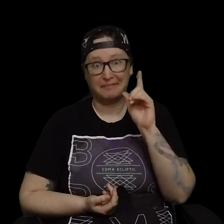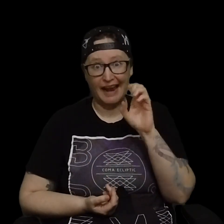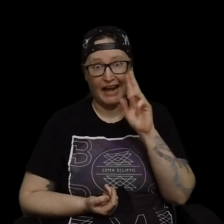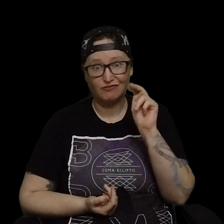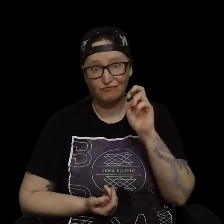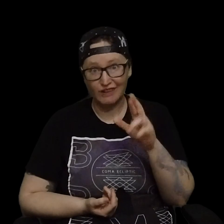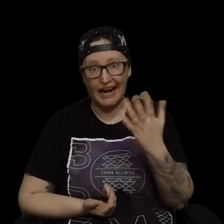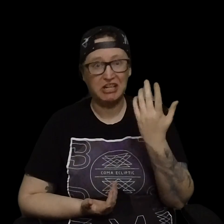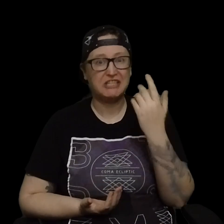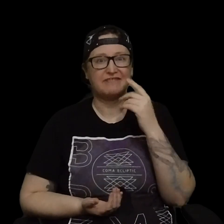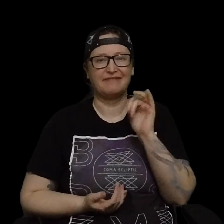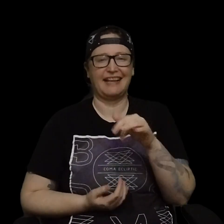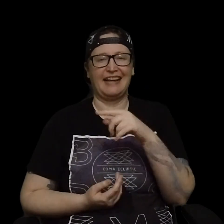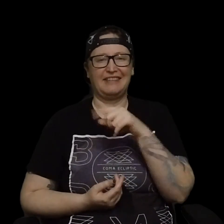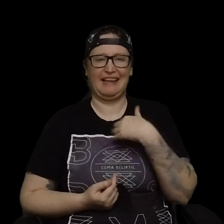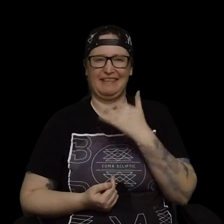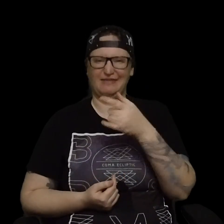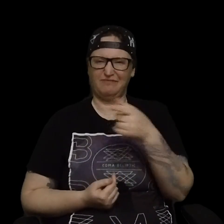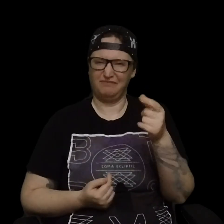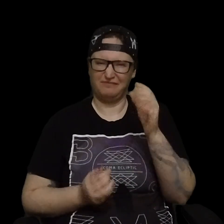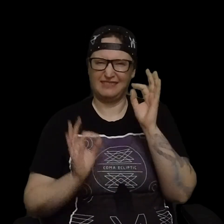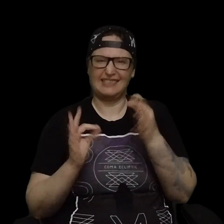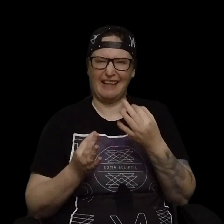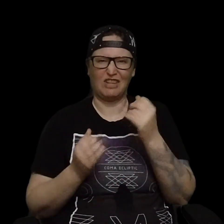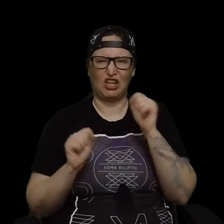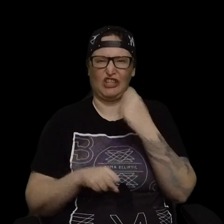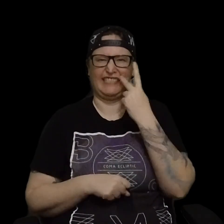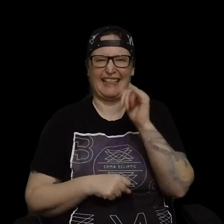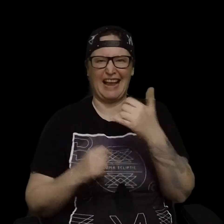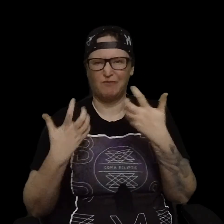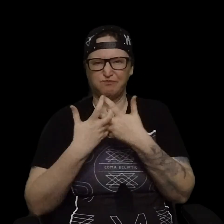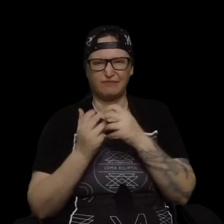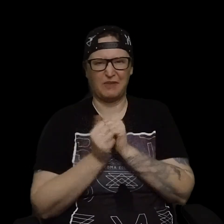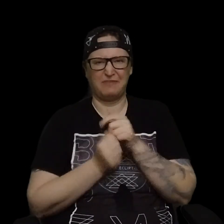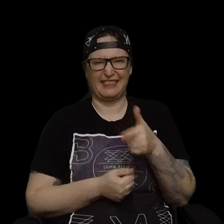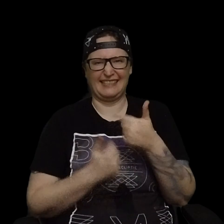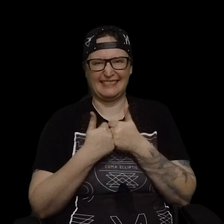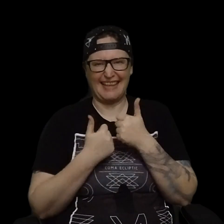um Bladerunner you know those sort of things I feel like definitely I could see how that would